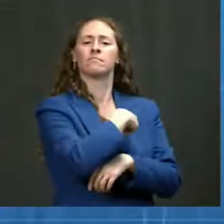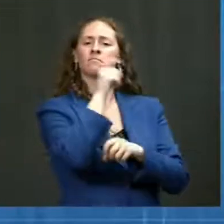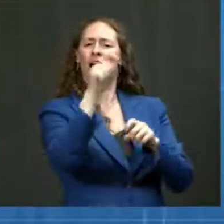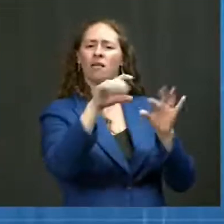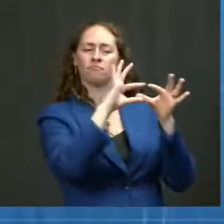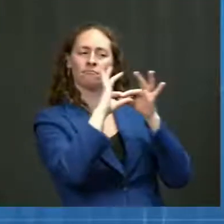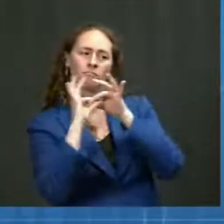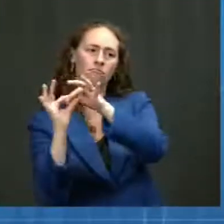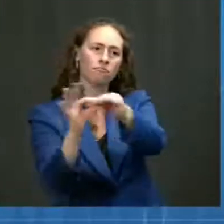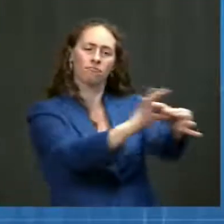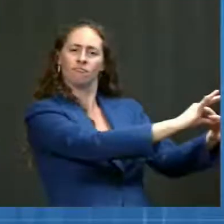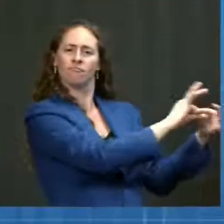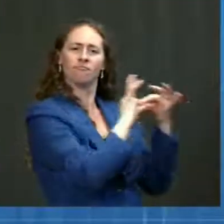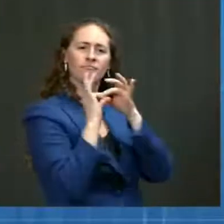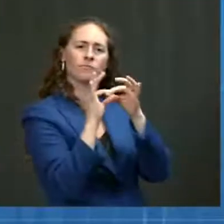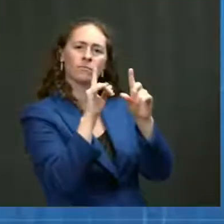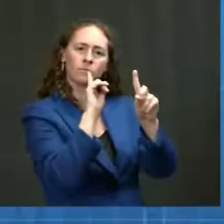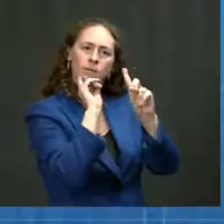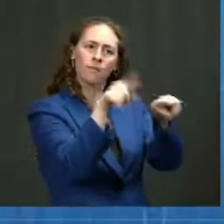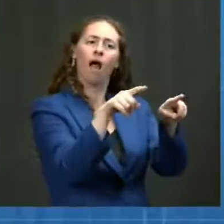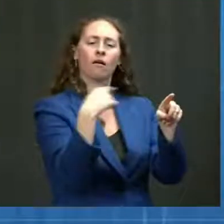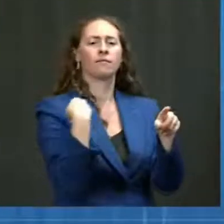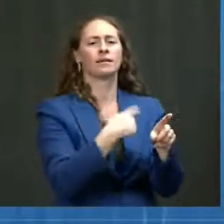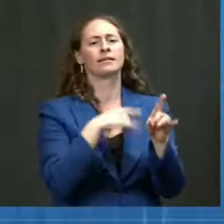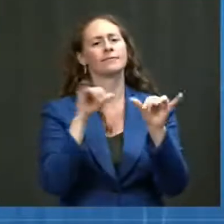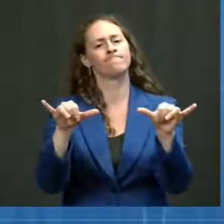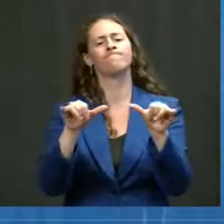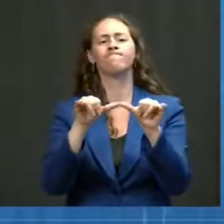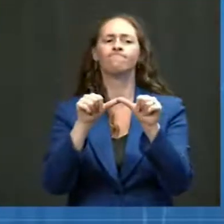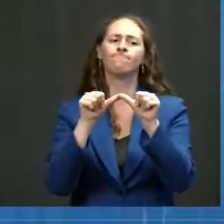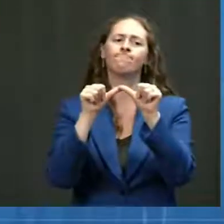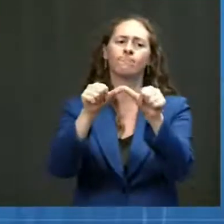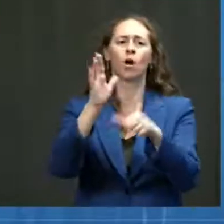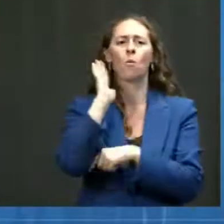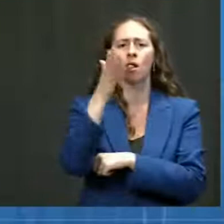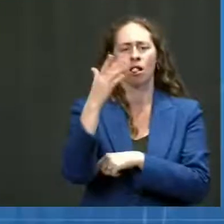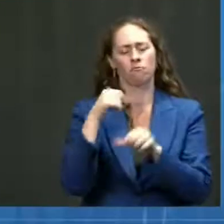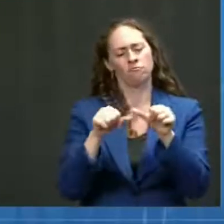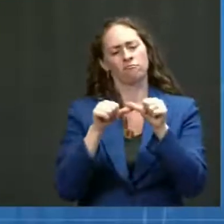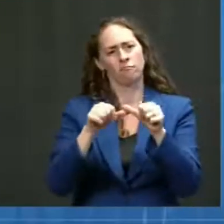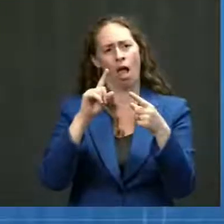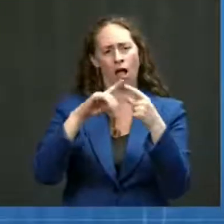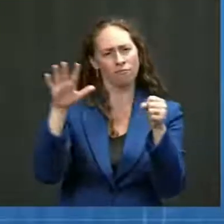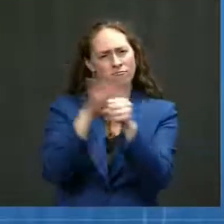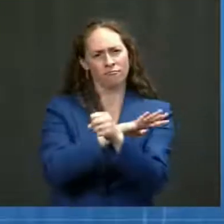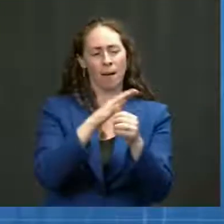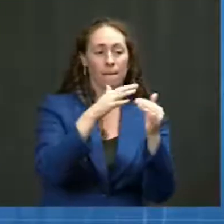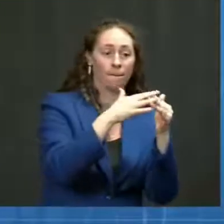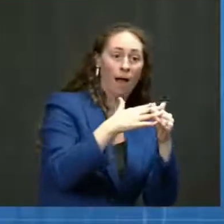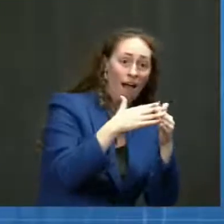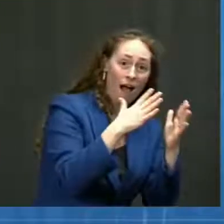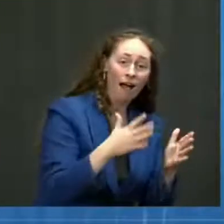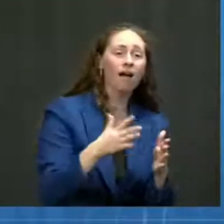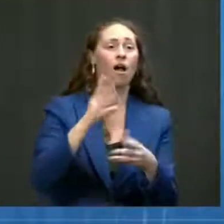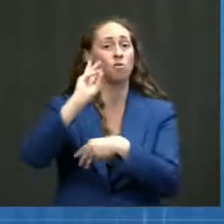RESPONSE AND STRONG LEADERSHIP. AND WE WILL NOT STOP UNTIL